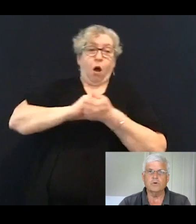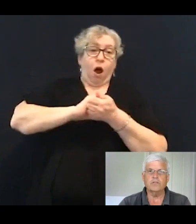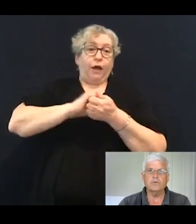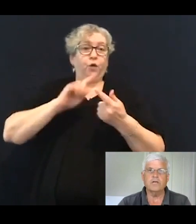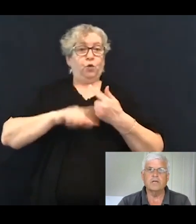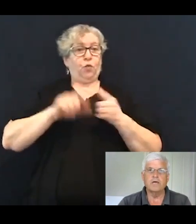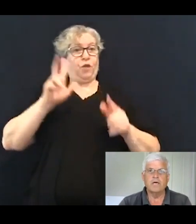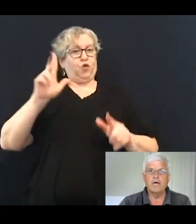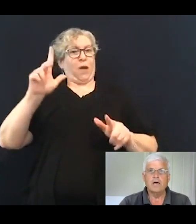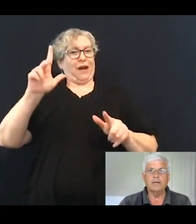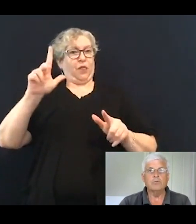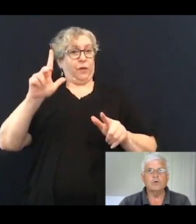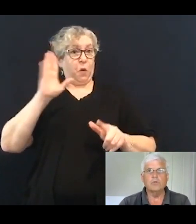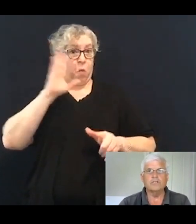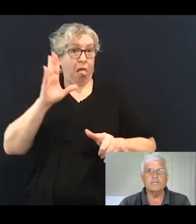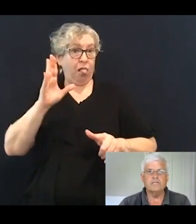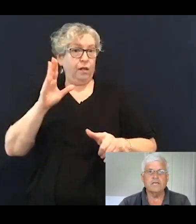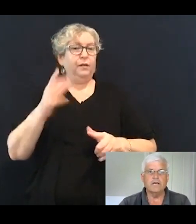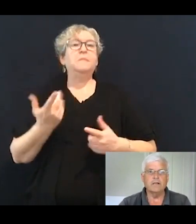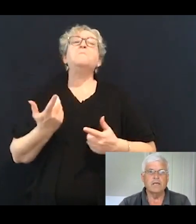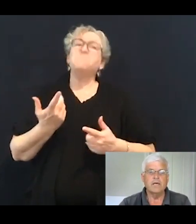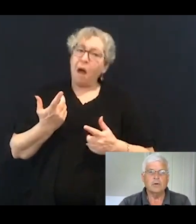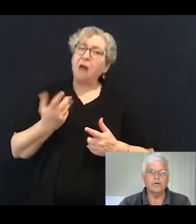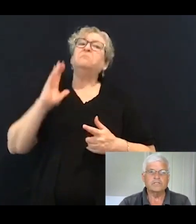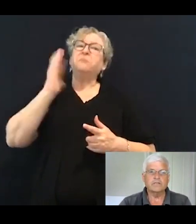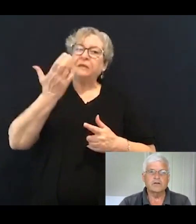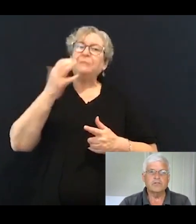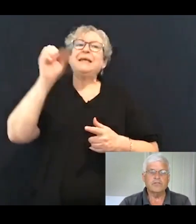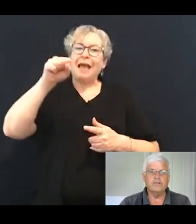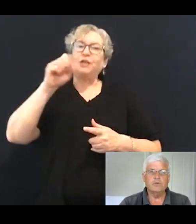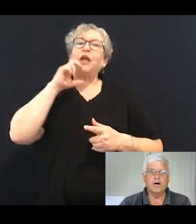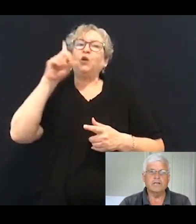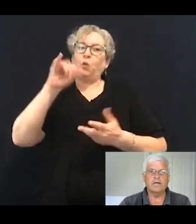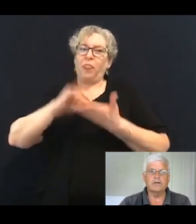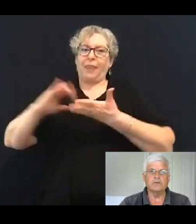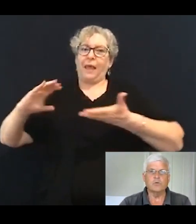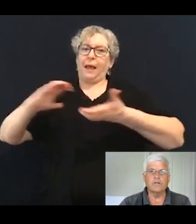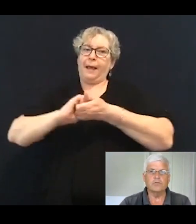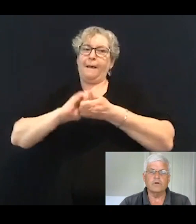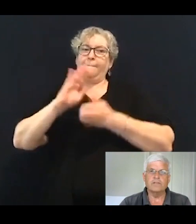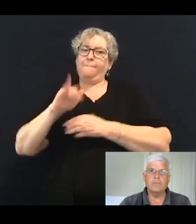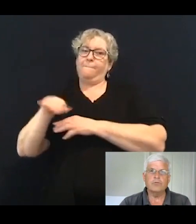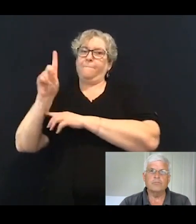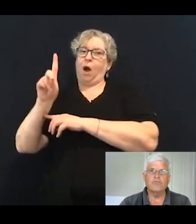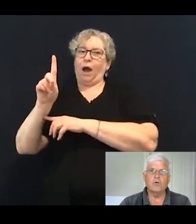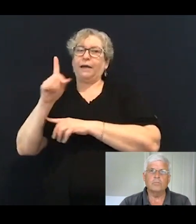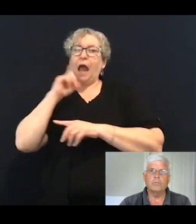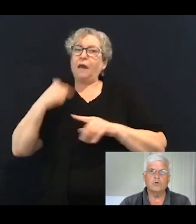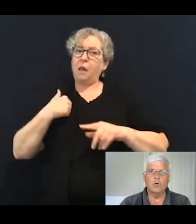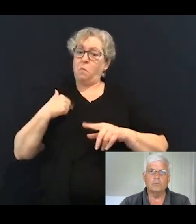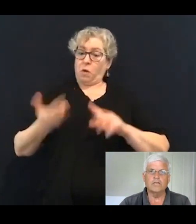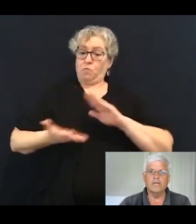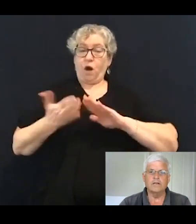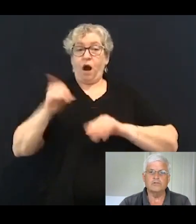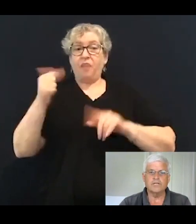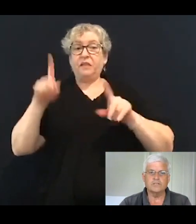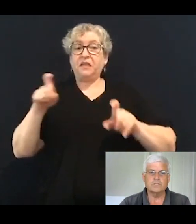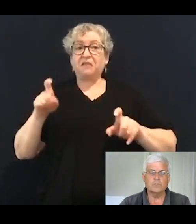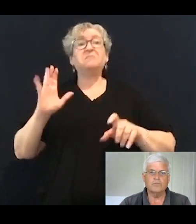And I won't go into detail, but it's clear that they do bind cadherin-23. And they perform normally in other tests that we've run.